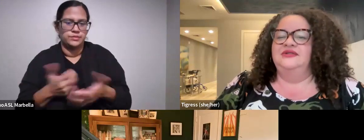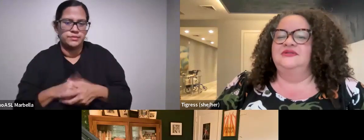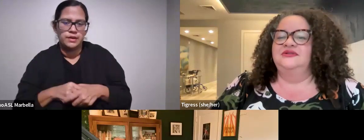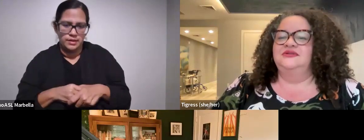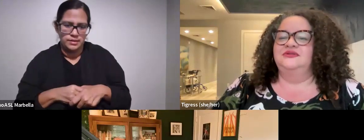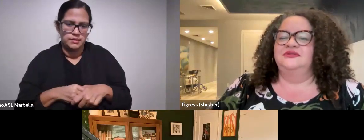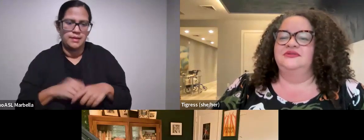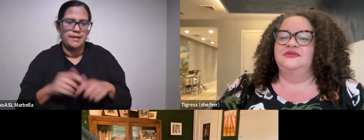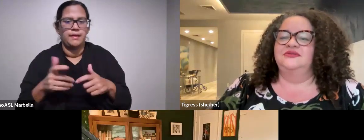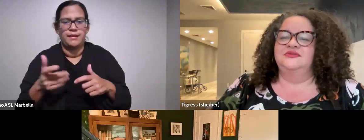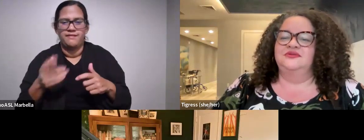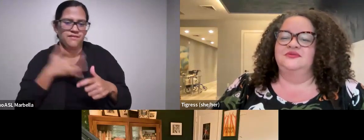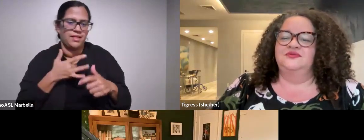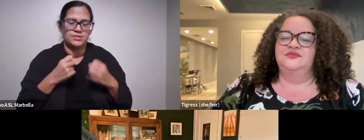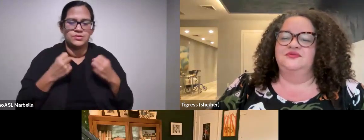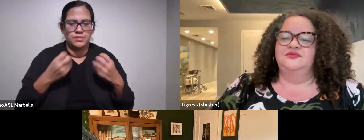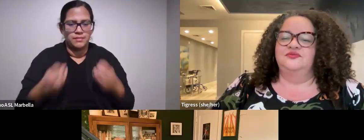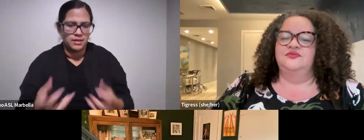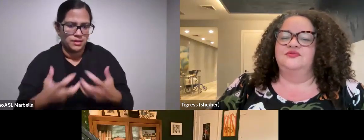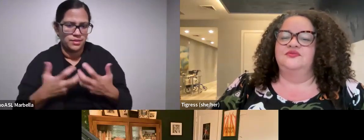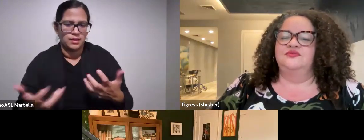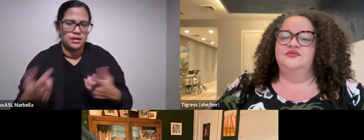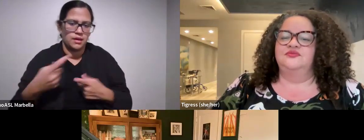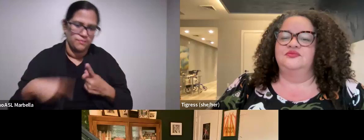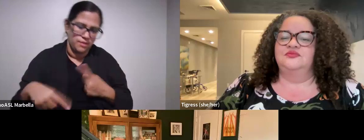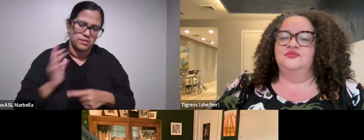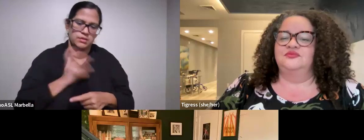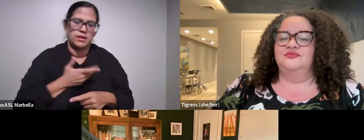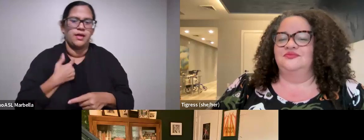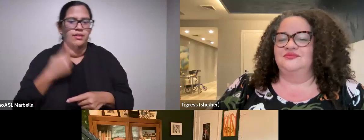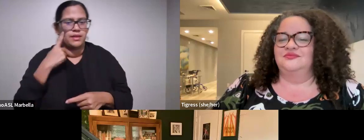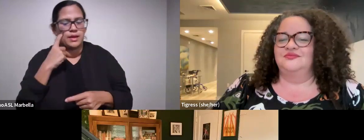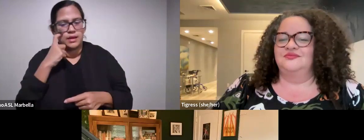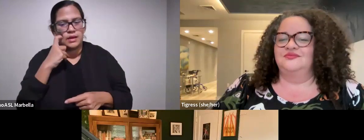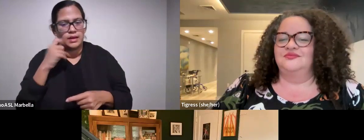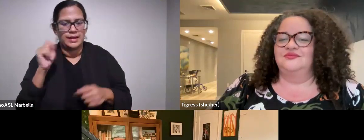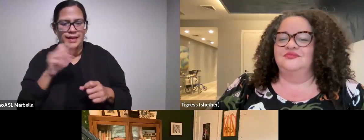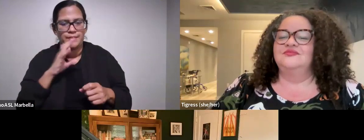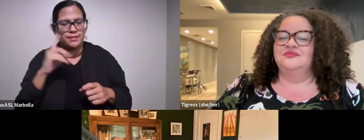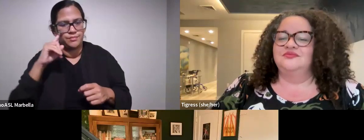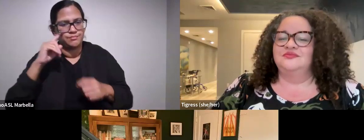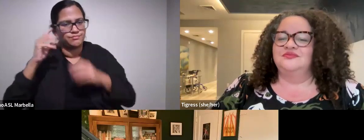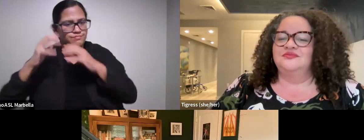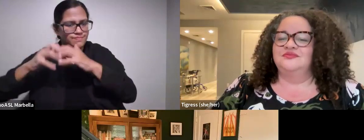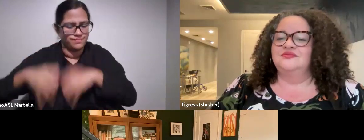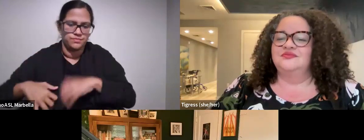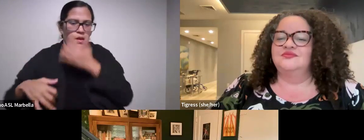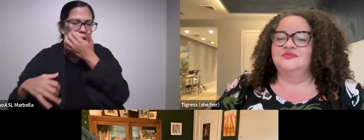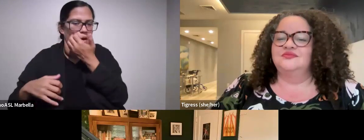There's so many things all around us, and I think it can be kind of brain breaking for folks who are